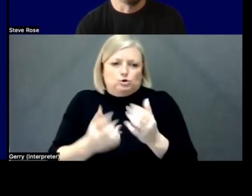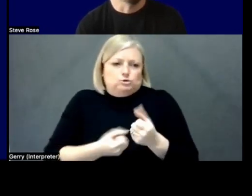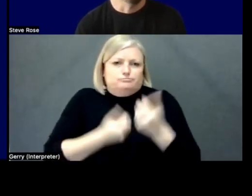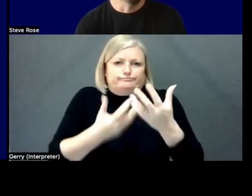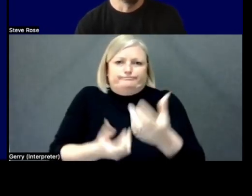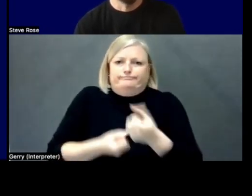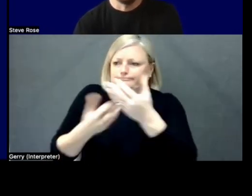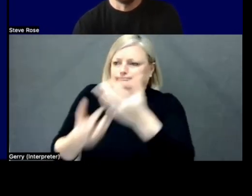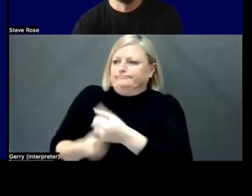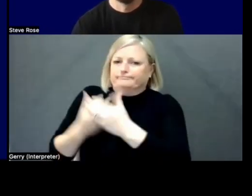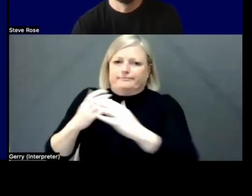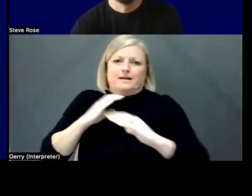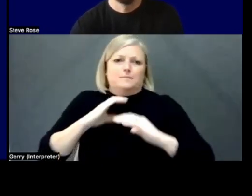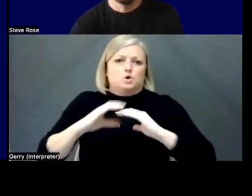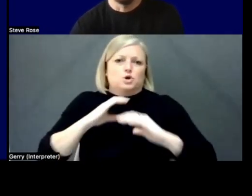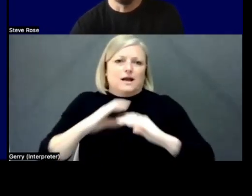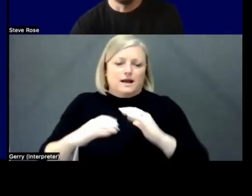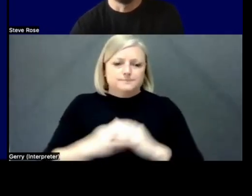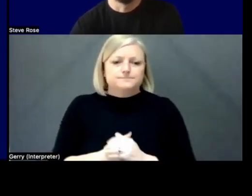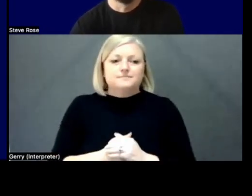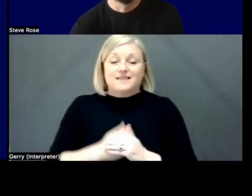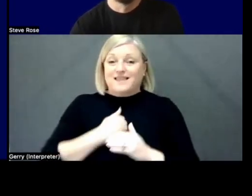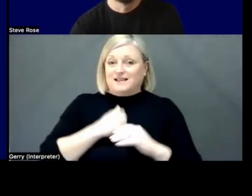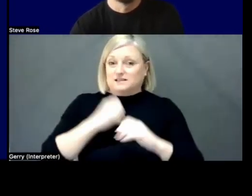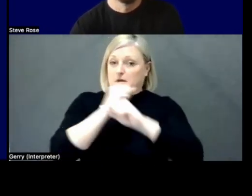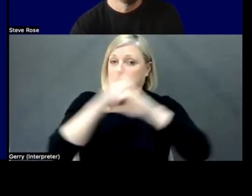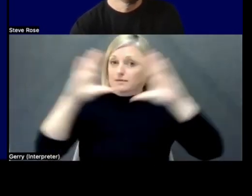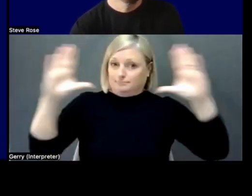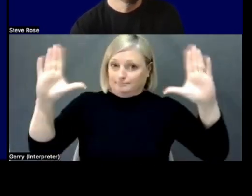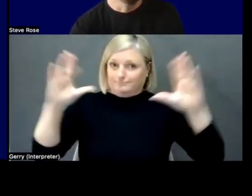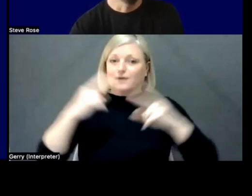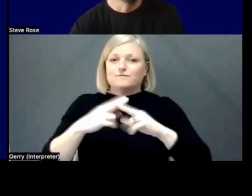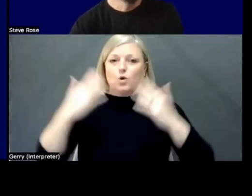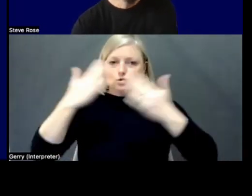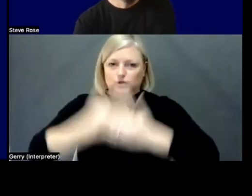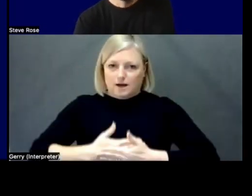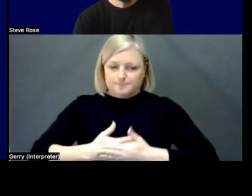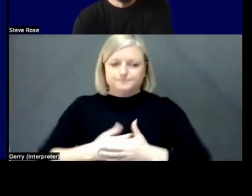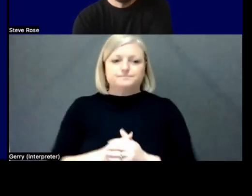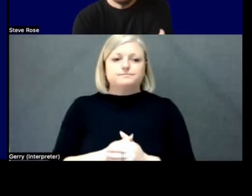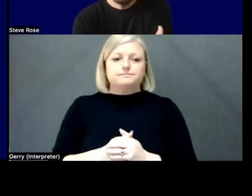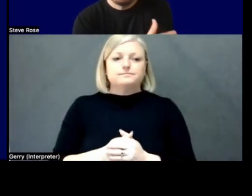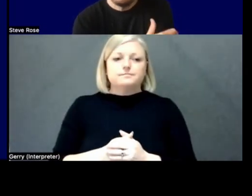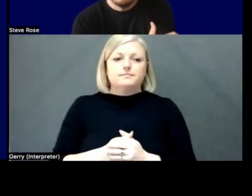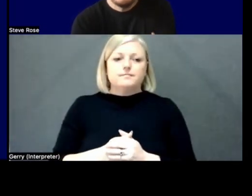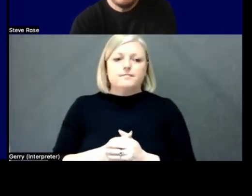for this morning, evening. So, a little bit about me.